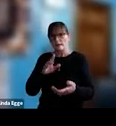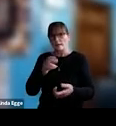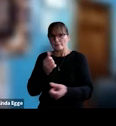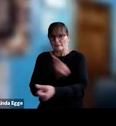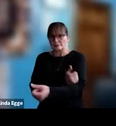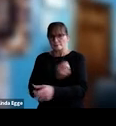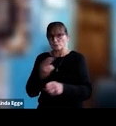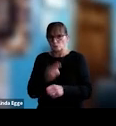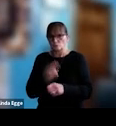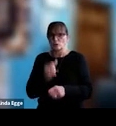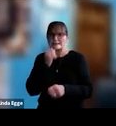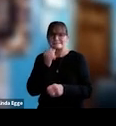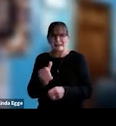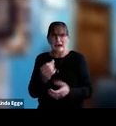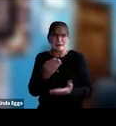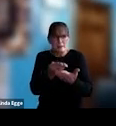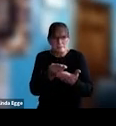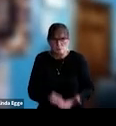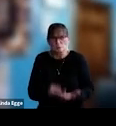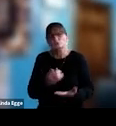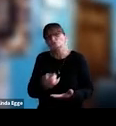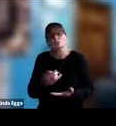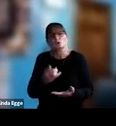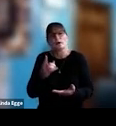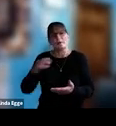is not material to the applicant's disability.